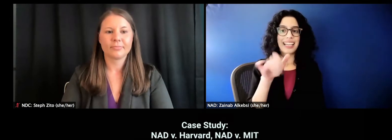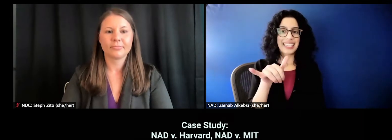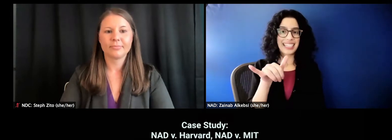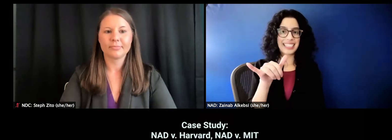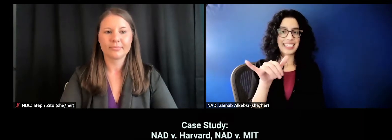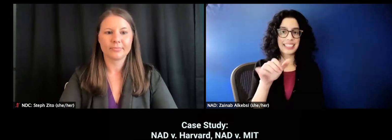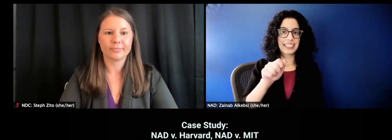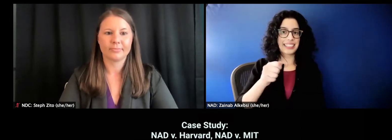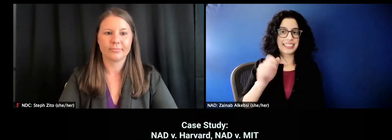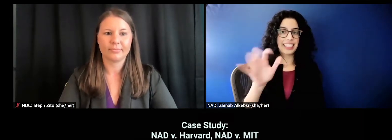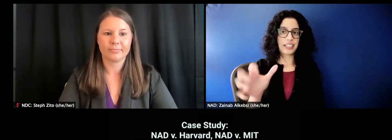Here are the key takeaways.